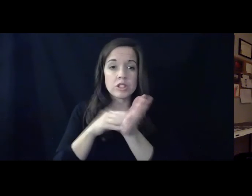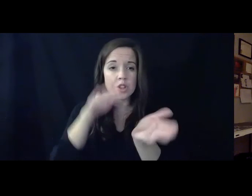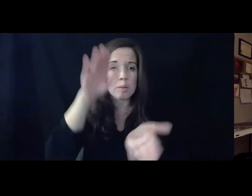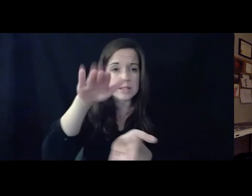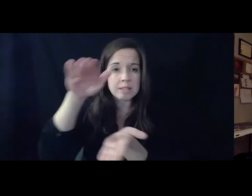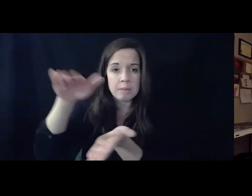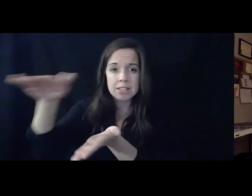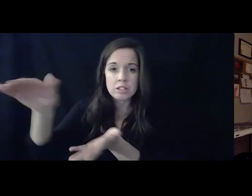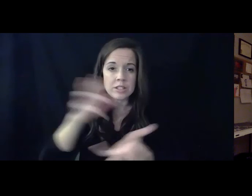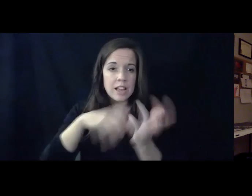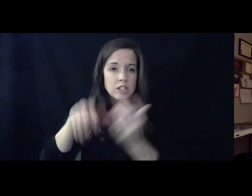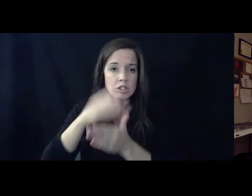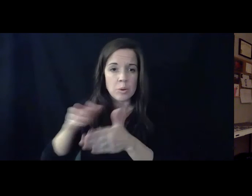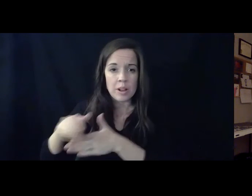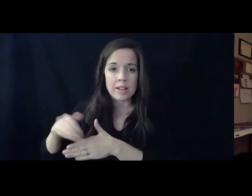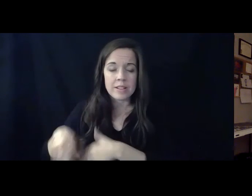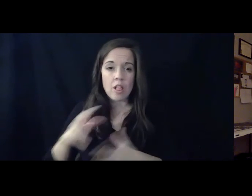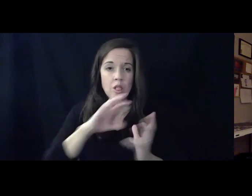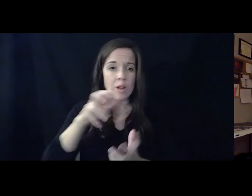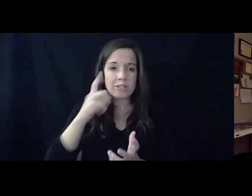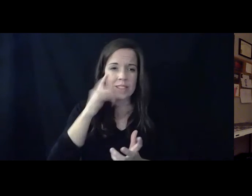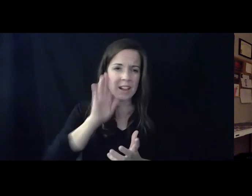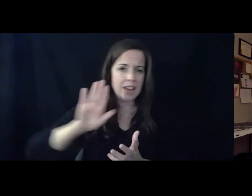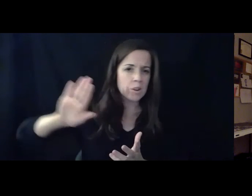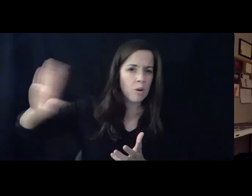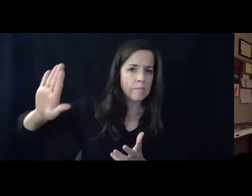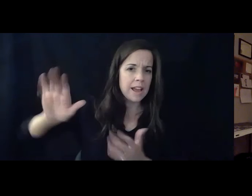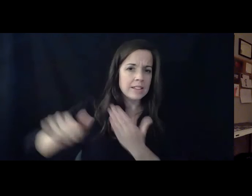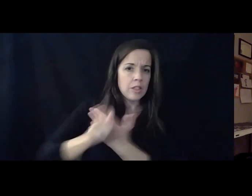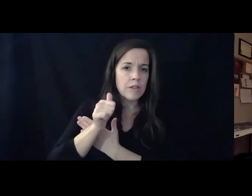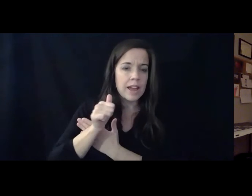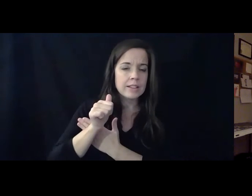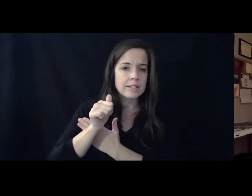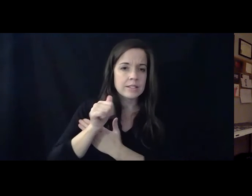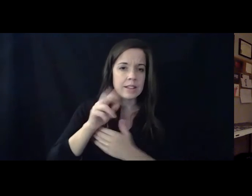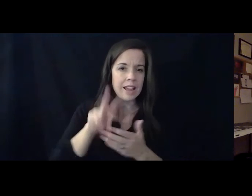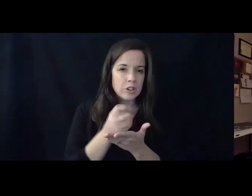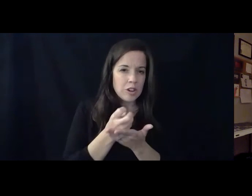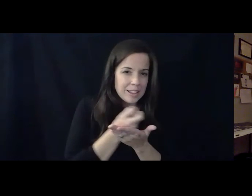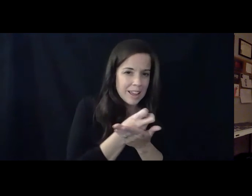as if I can hold back the threat. I curl against the tile floor in the kitchen and stay up late